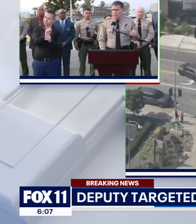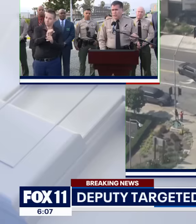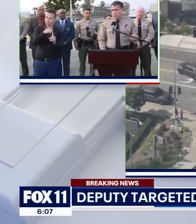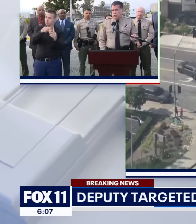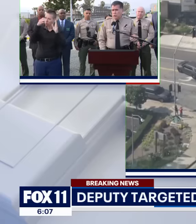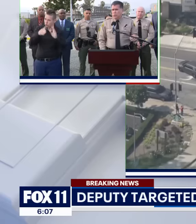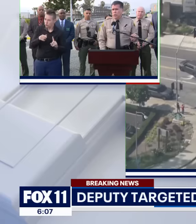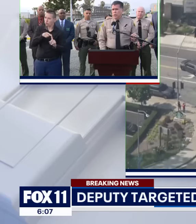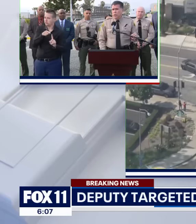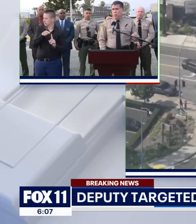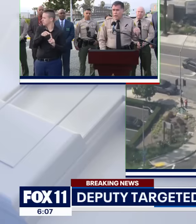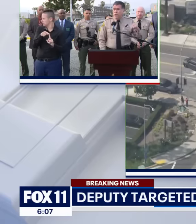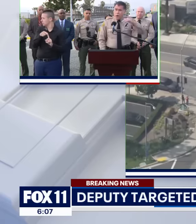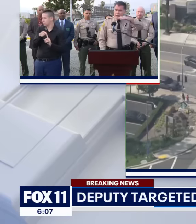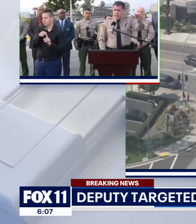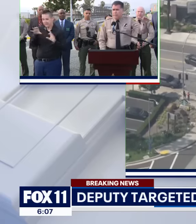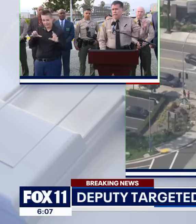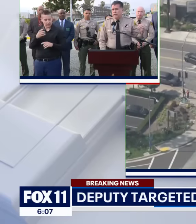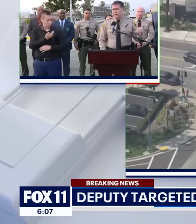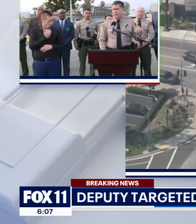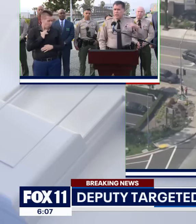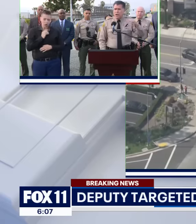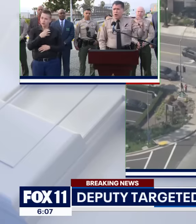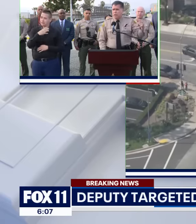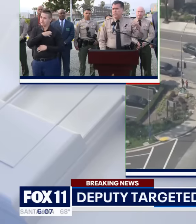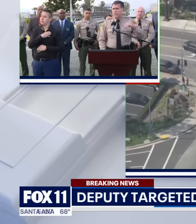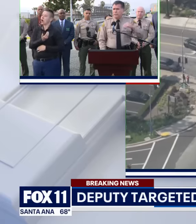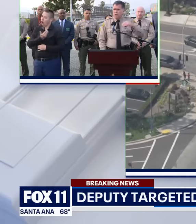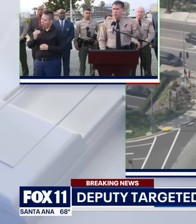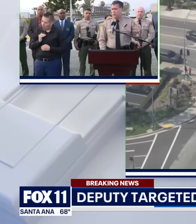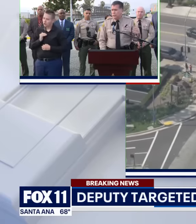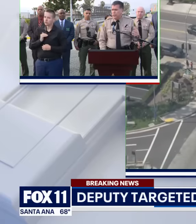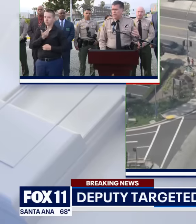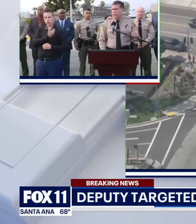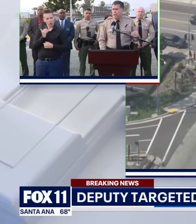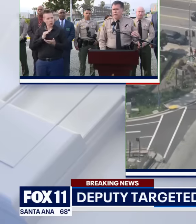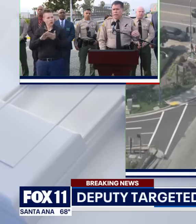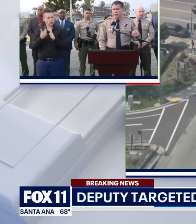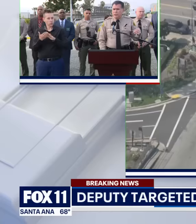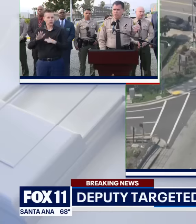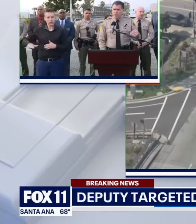North Barranca Street and East Garvey around 245 today. And you